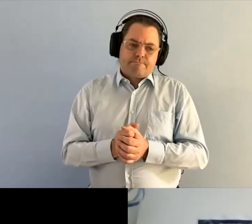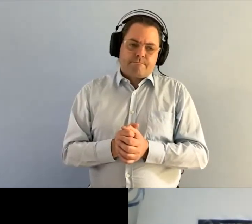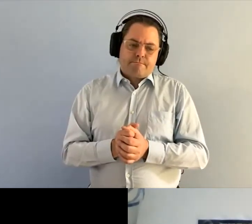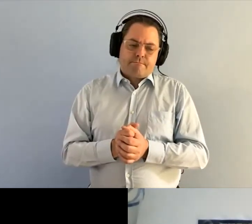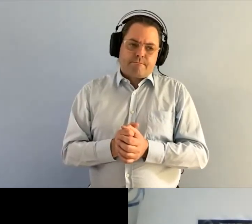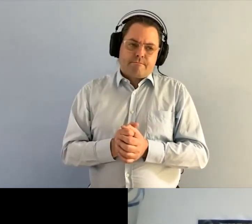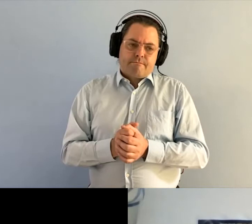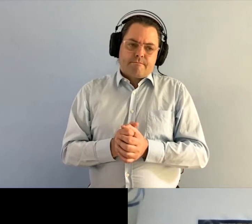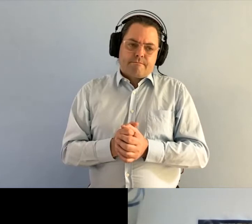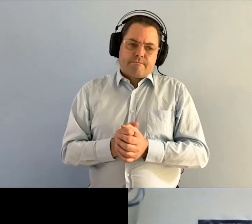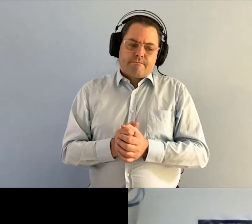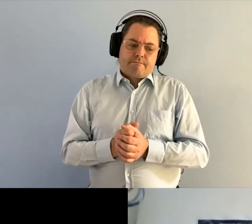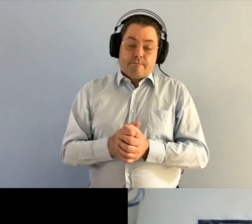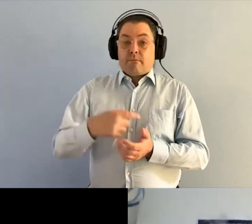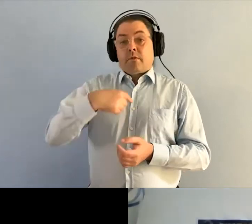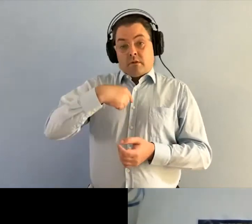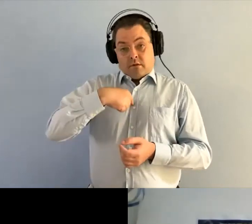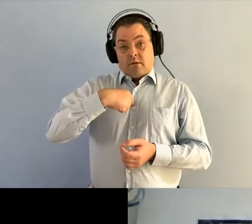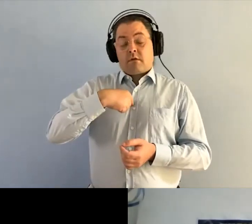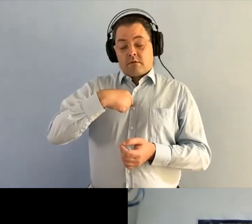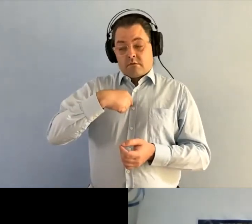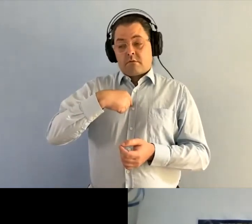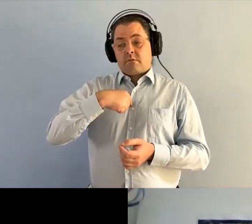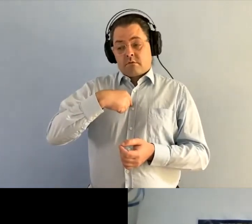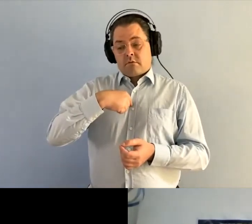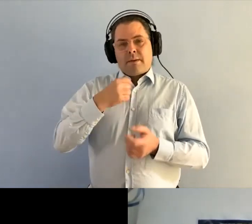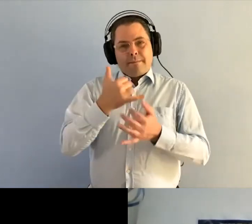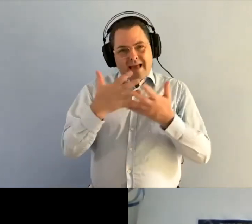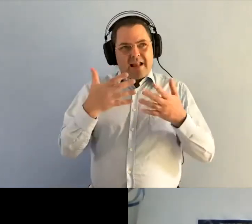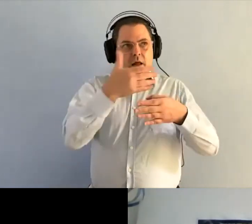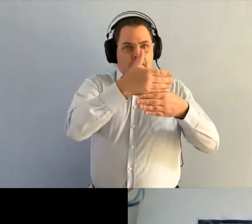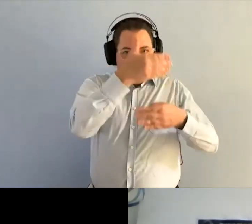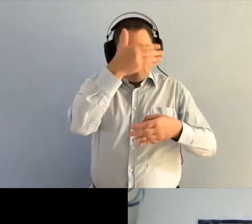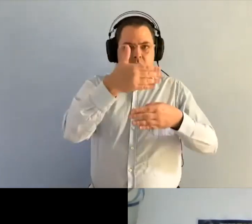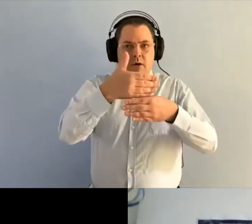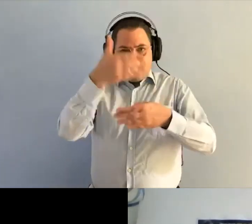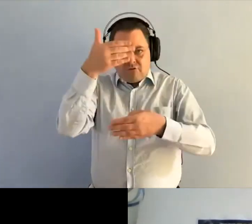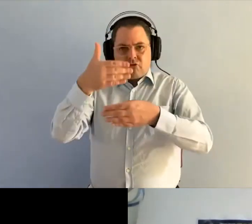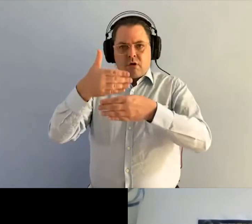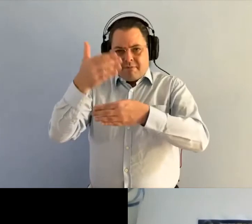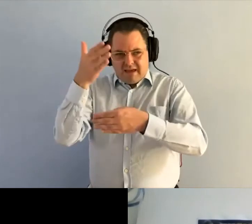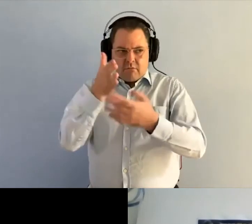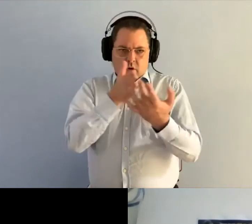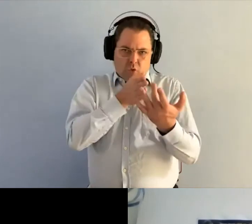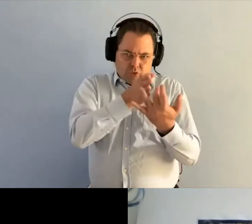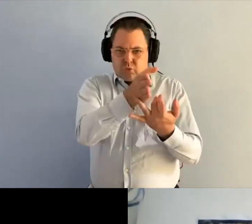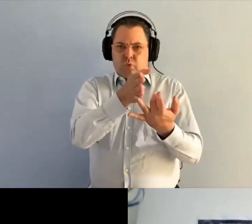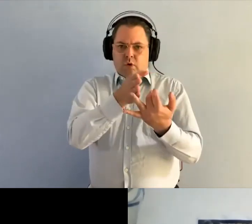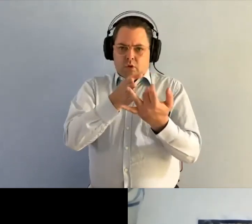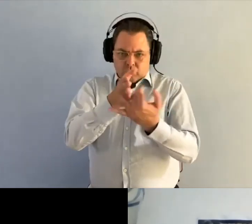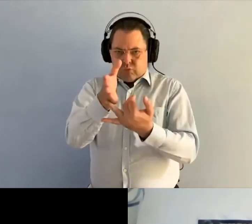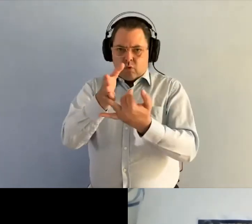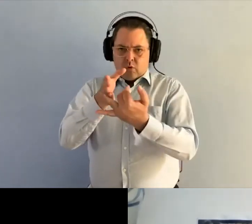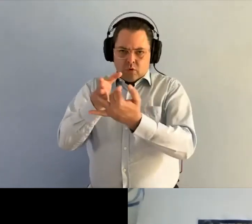and disabled with disabilities.